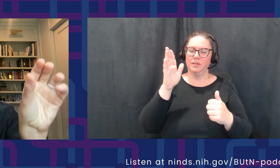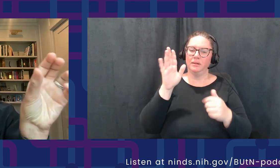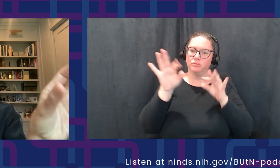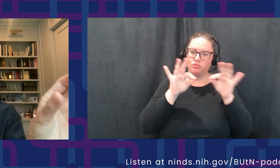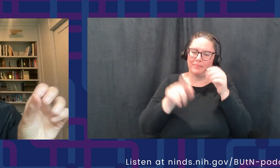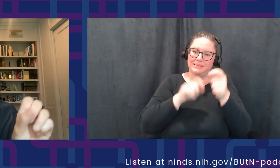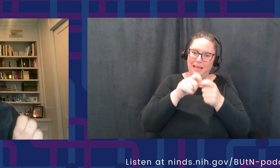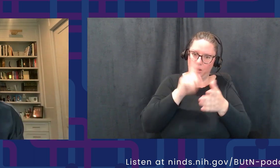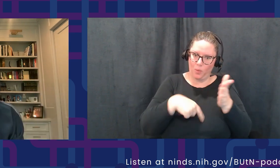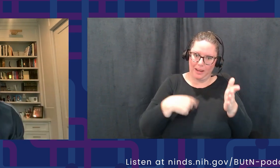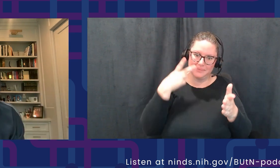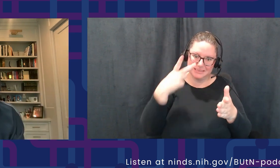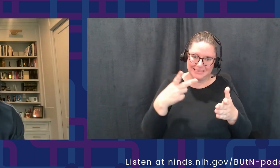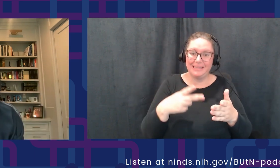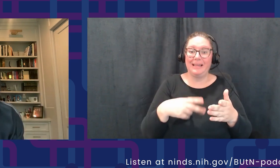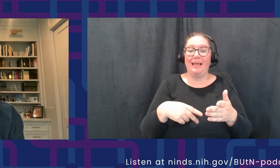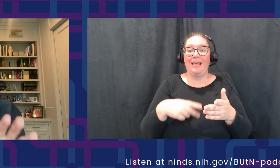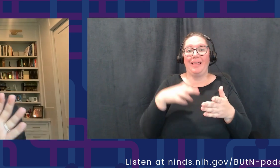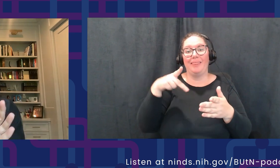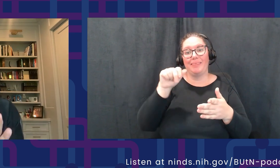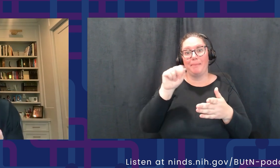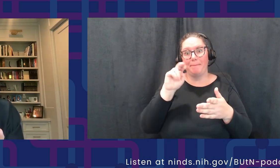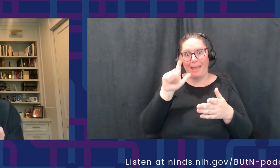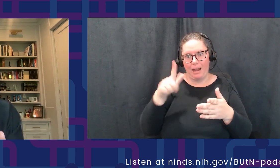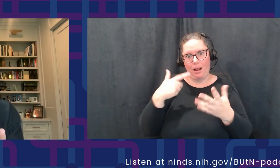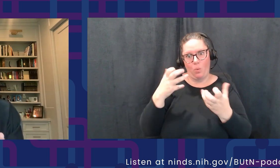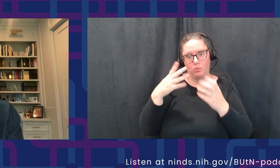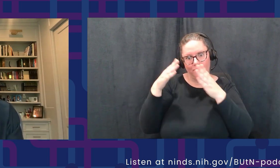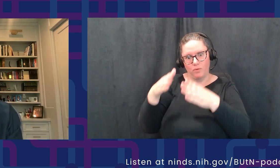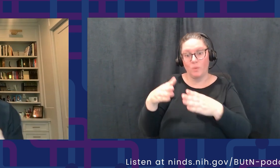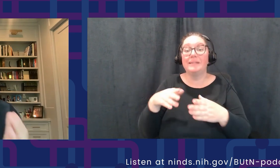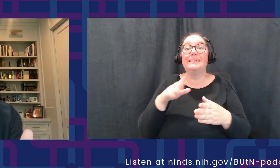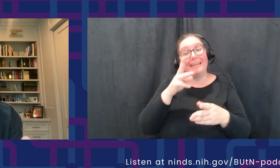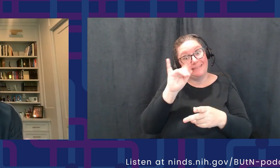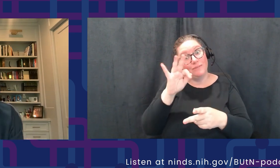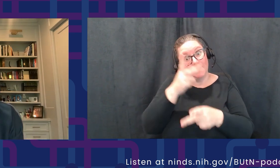The panel I want them to focus on. And if you keep your slides simple, it's easy to do that.